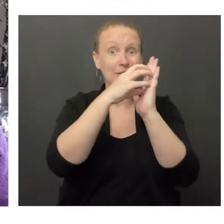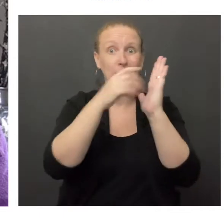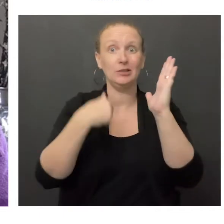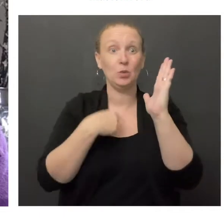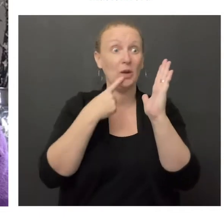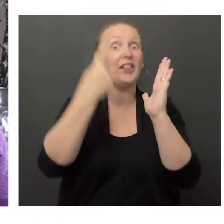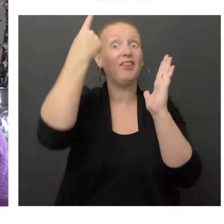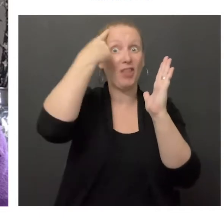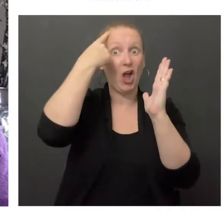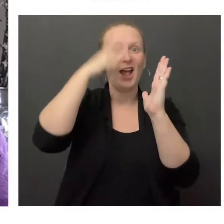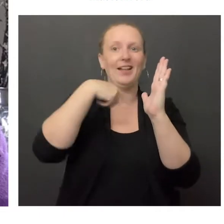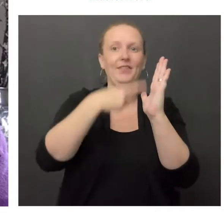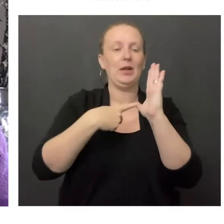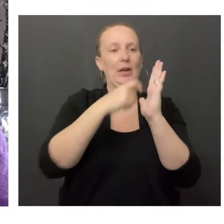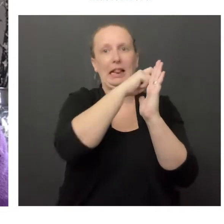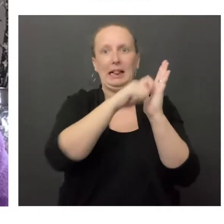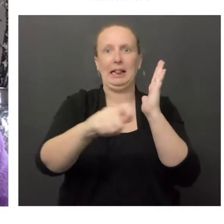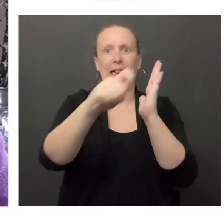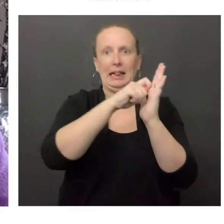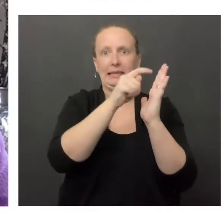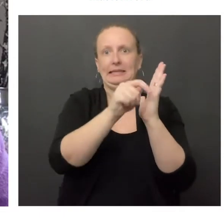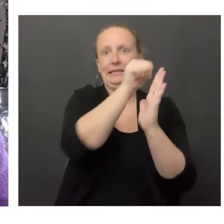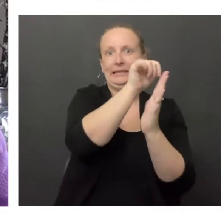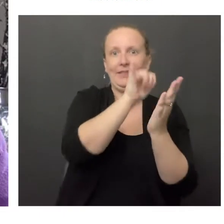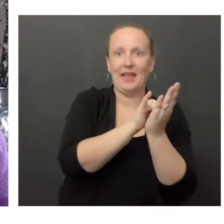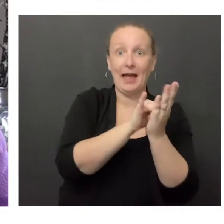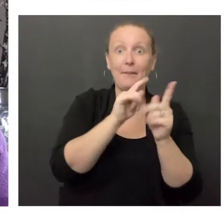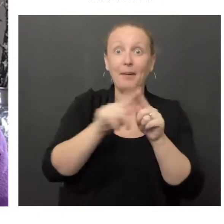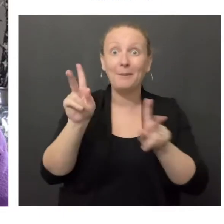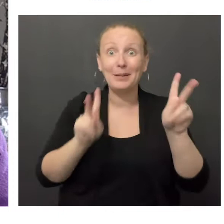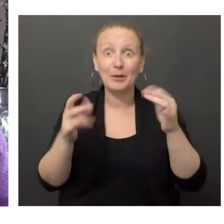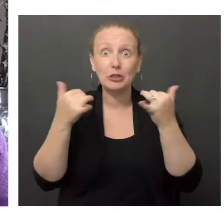So, um, really what we started with was